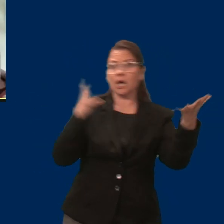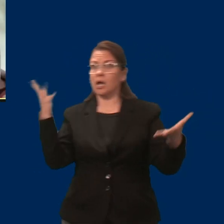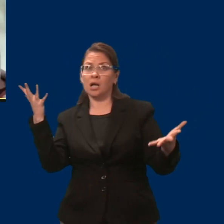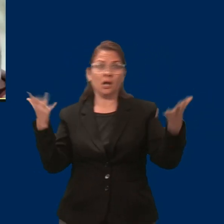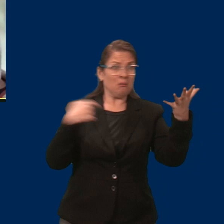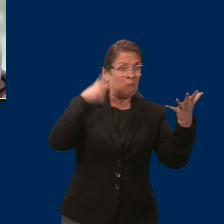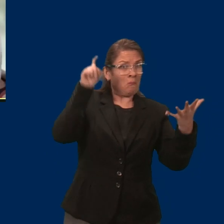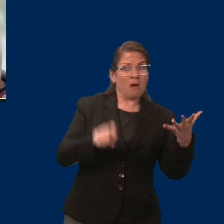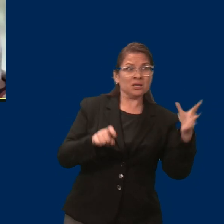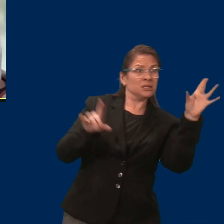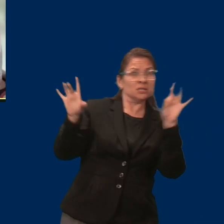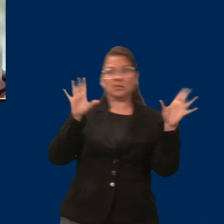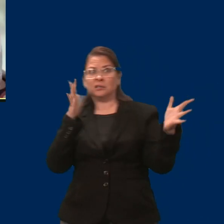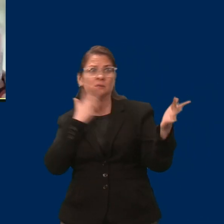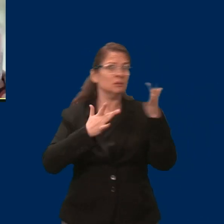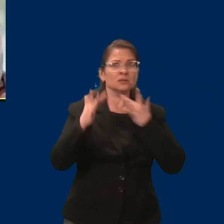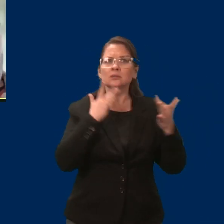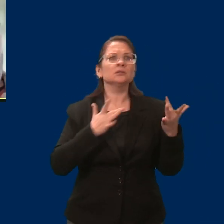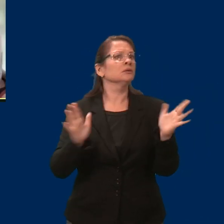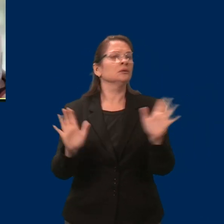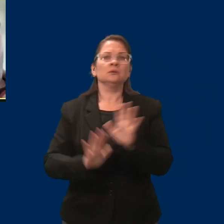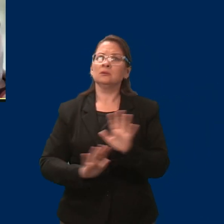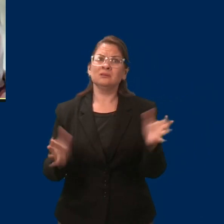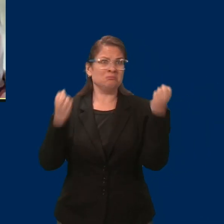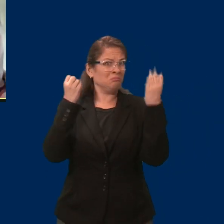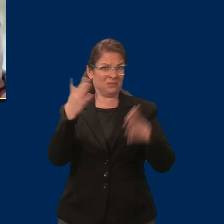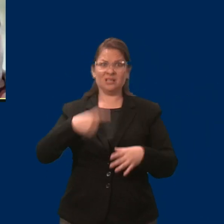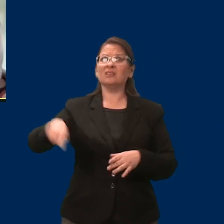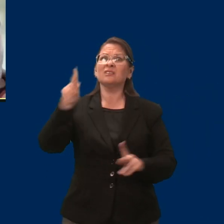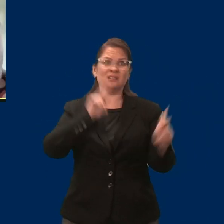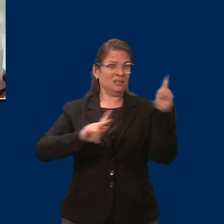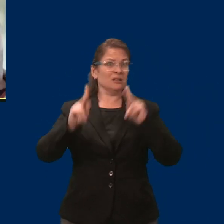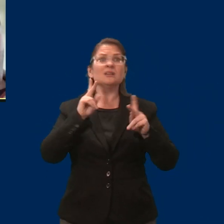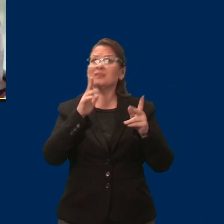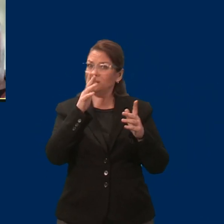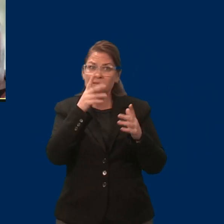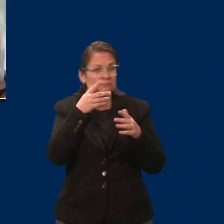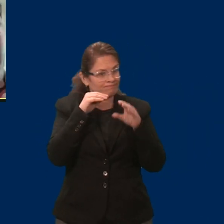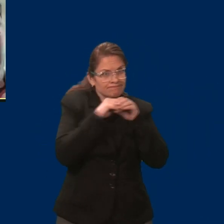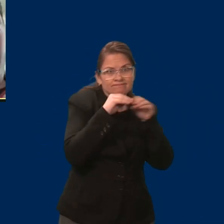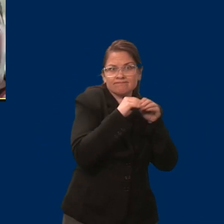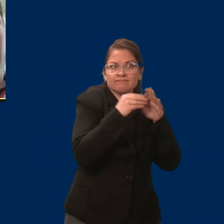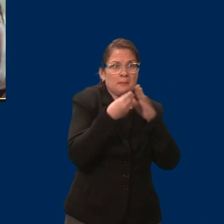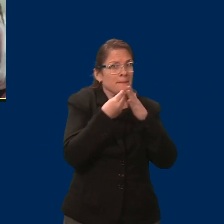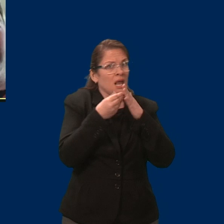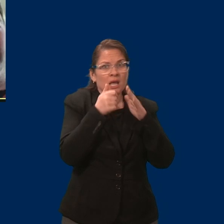a lot of us hide money, that are successful. Not--it's all legal,